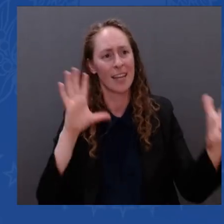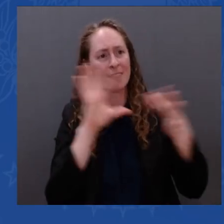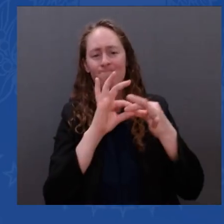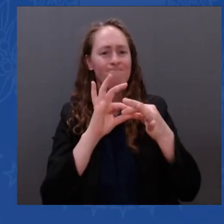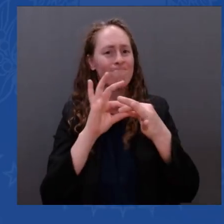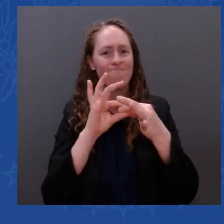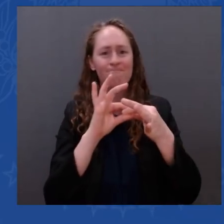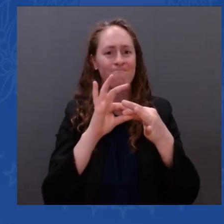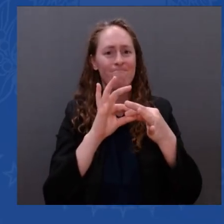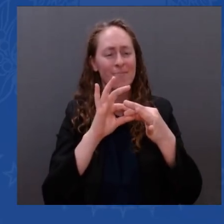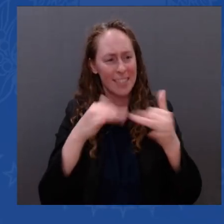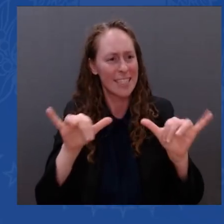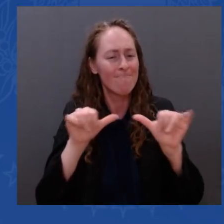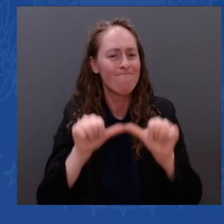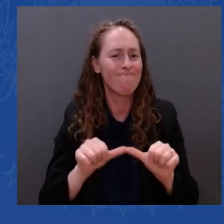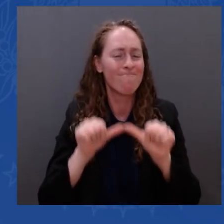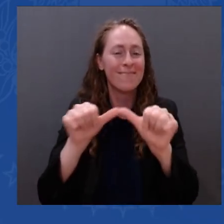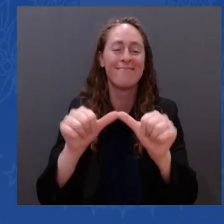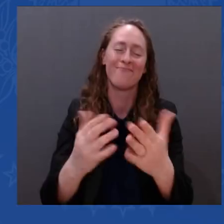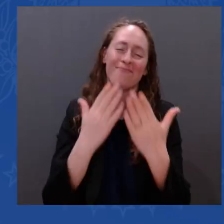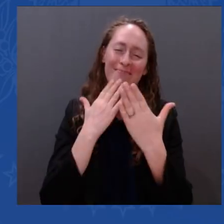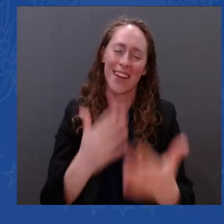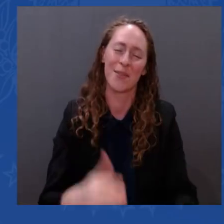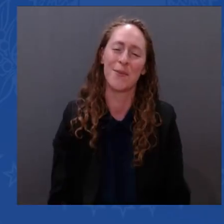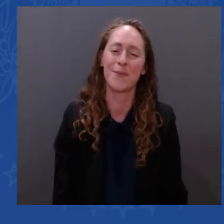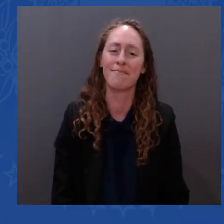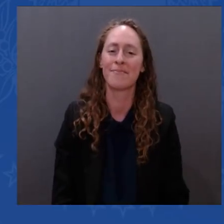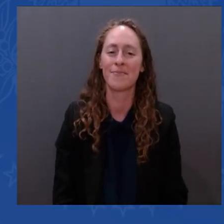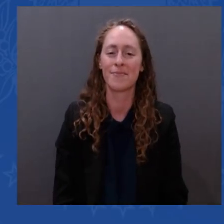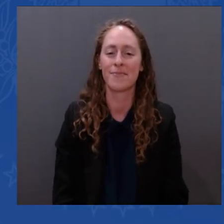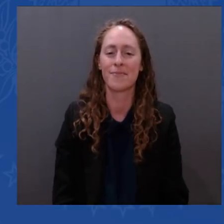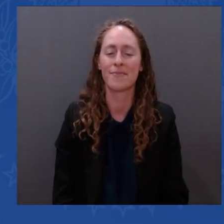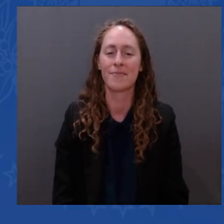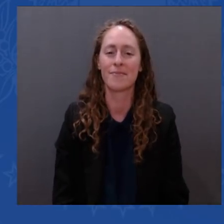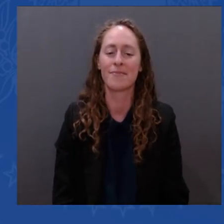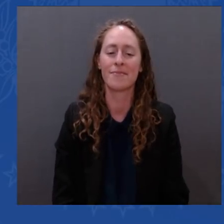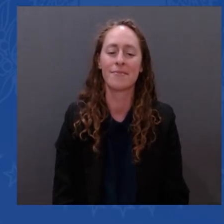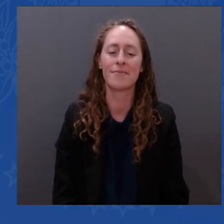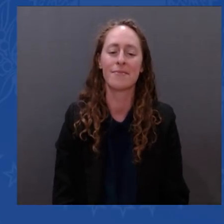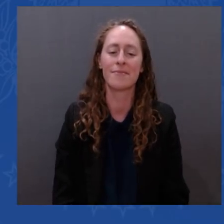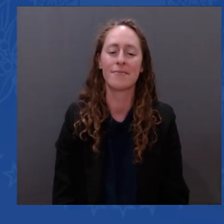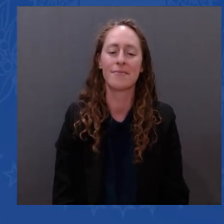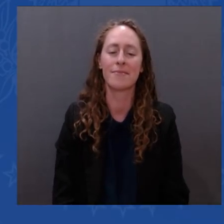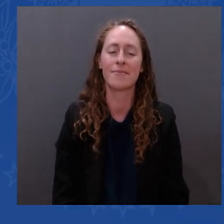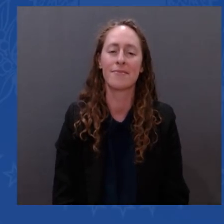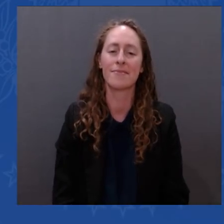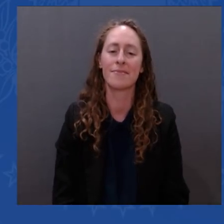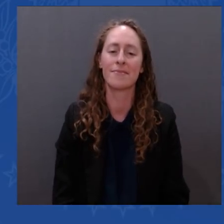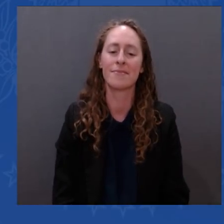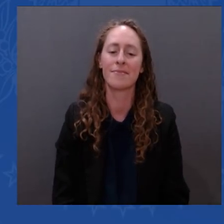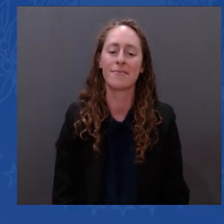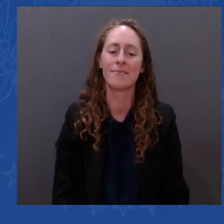The Press: President Biden, are you concerned about a North Korean missile test while you're here in Asia? President Biden: We are prepared for anything North Korea does.